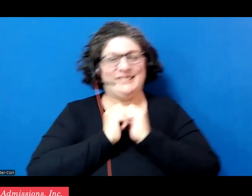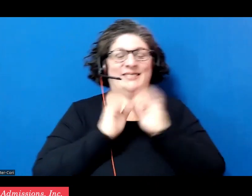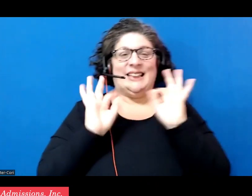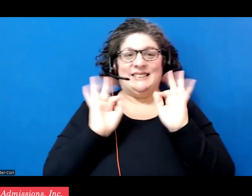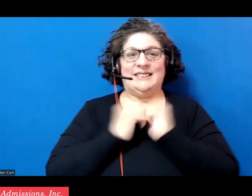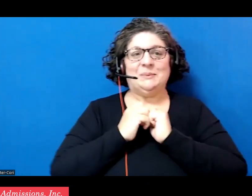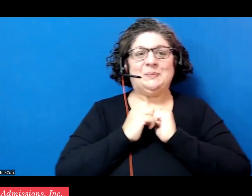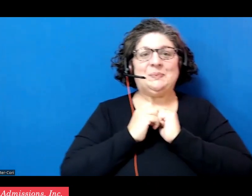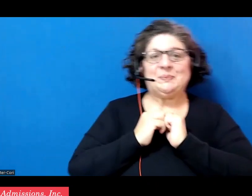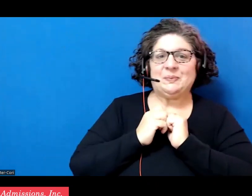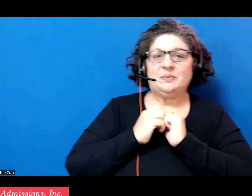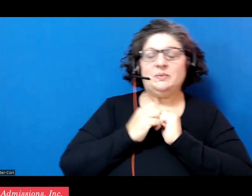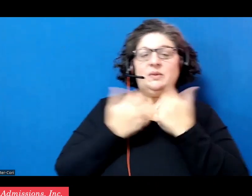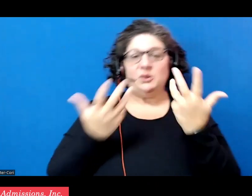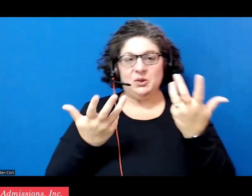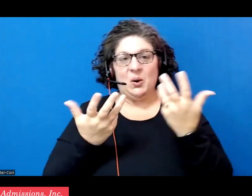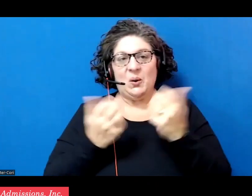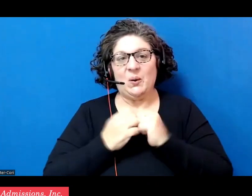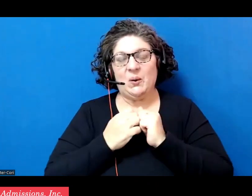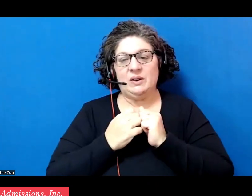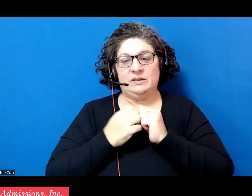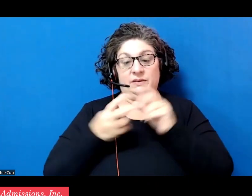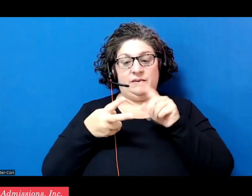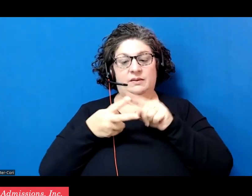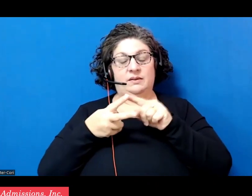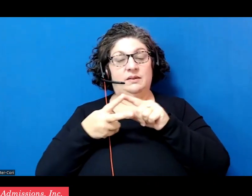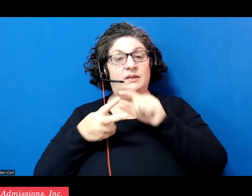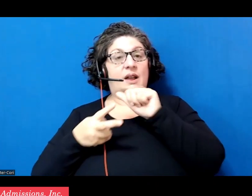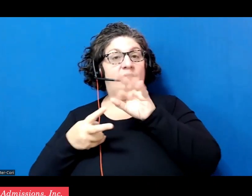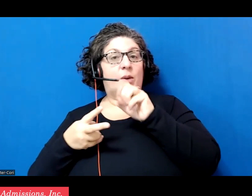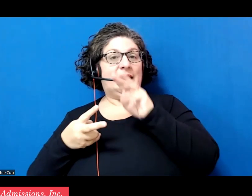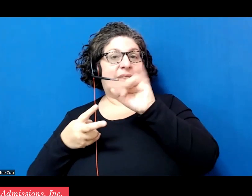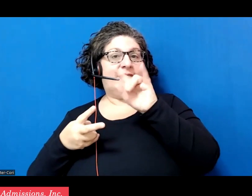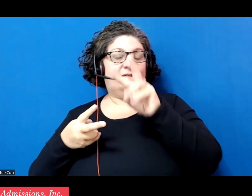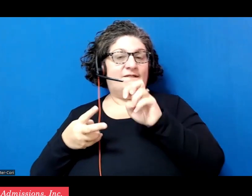Okay. Excellent. So I'll begin with the affirmative action case.